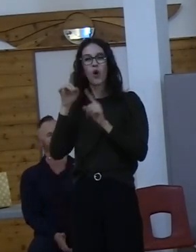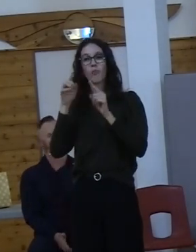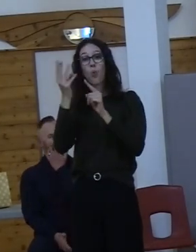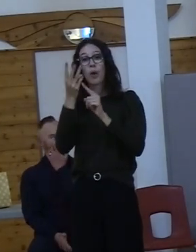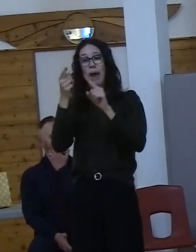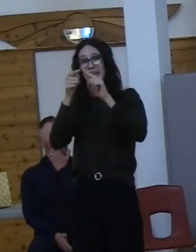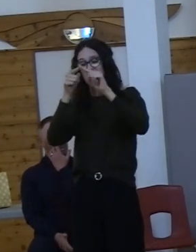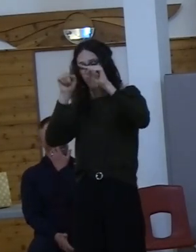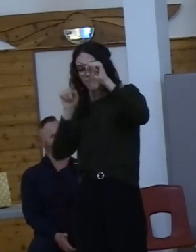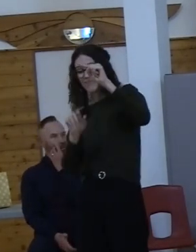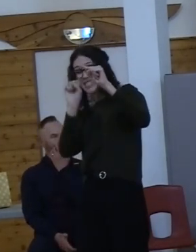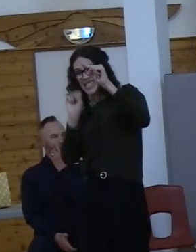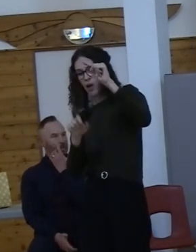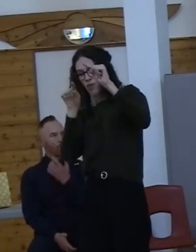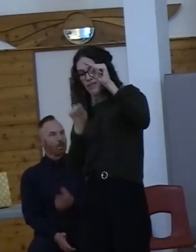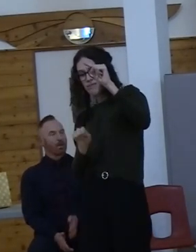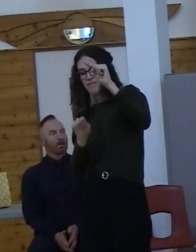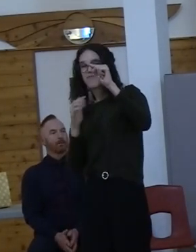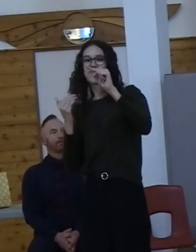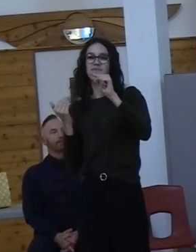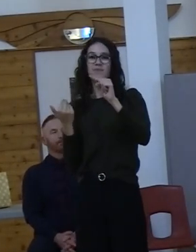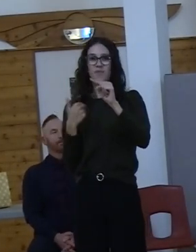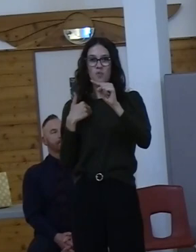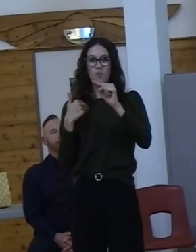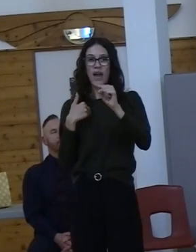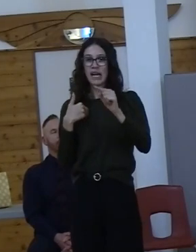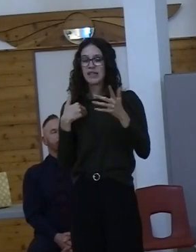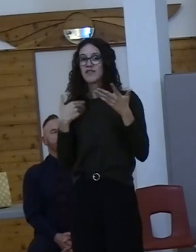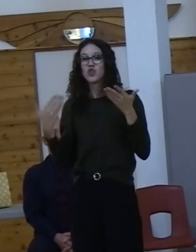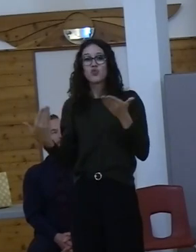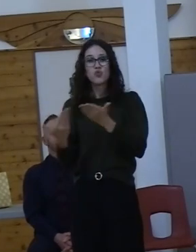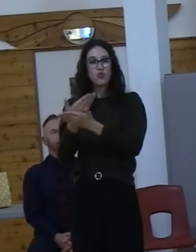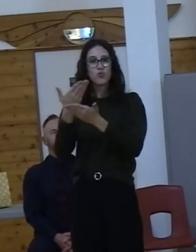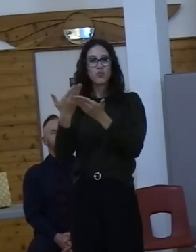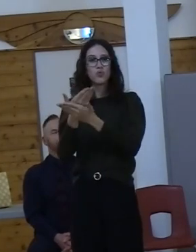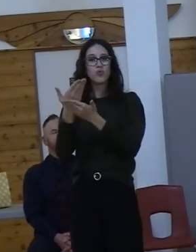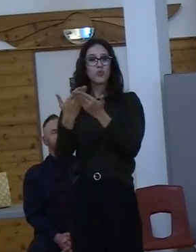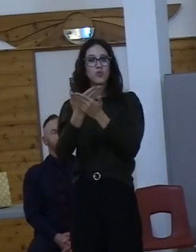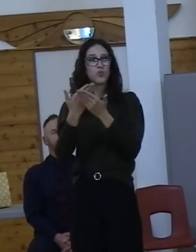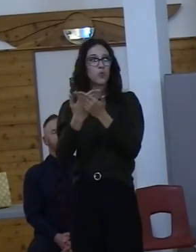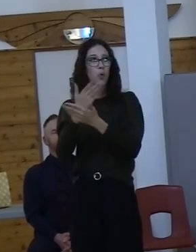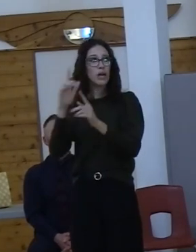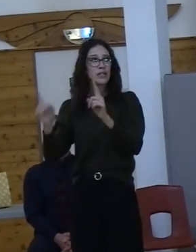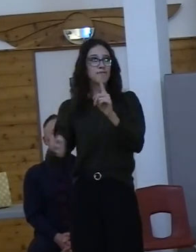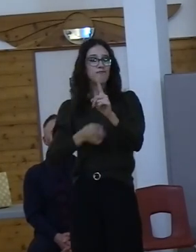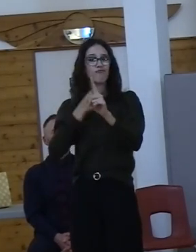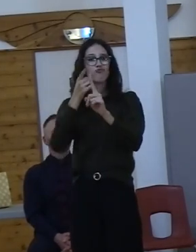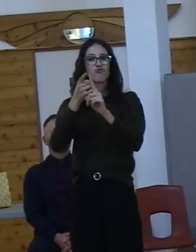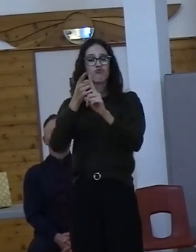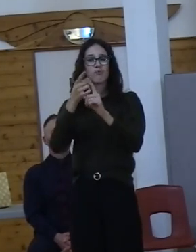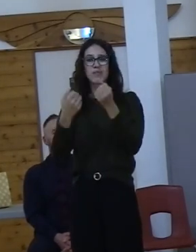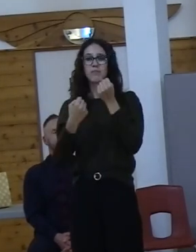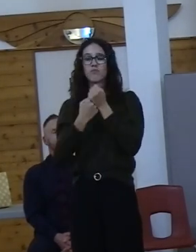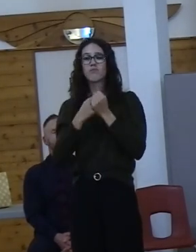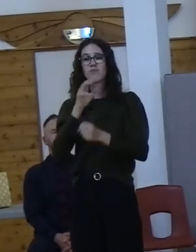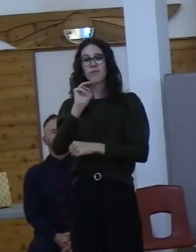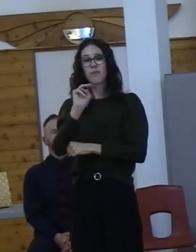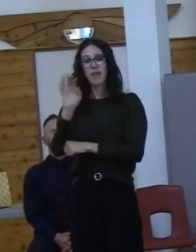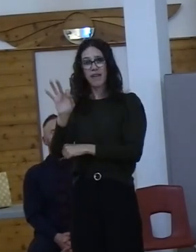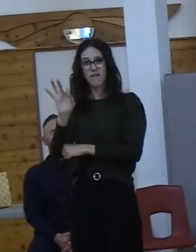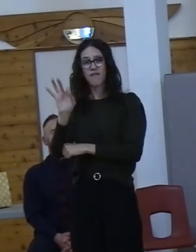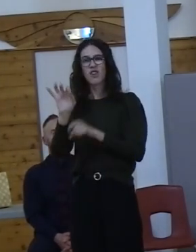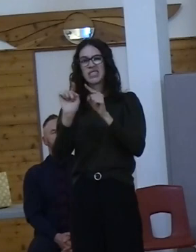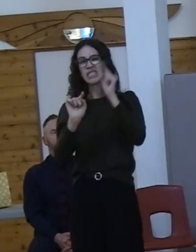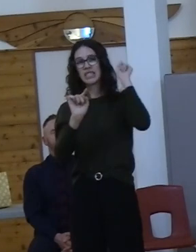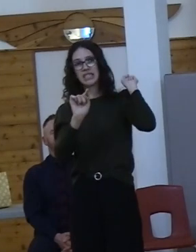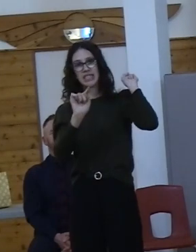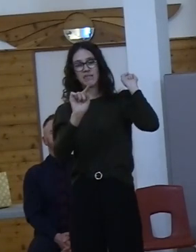And they also have a new initiative right here behind MMS, which is also called Inner City Omer Farm.